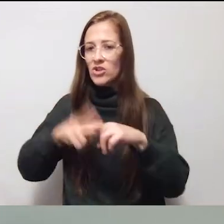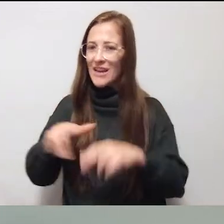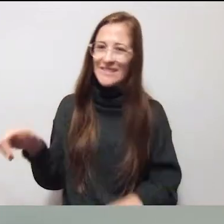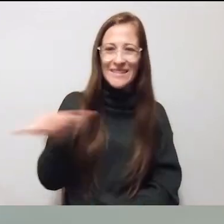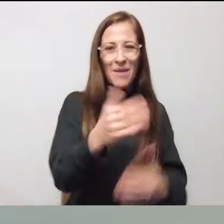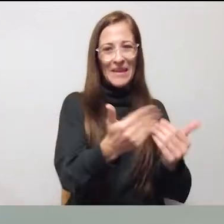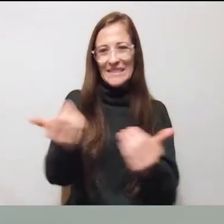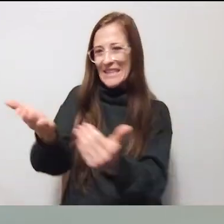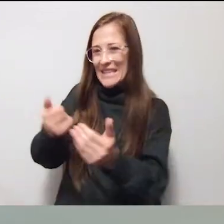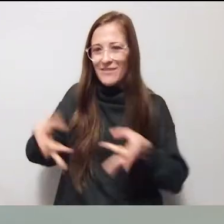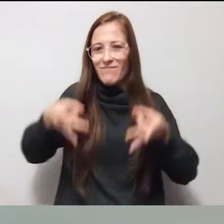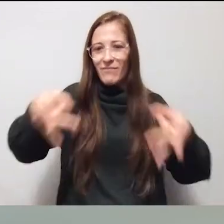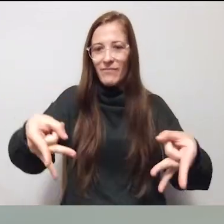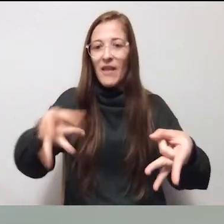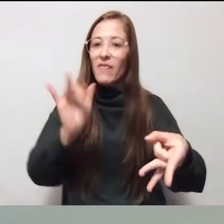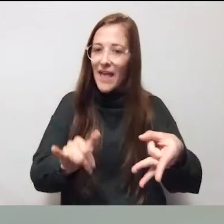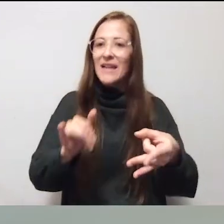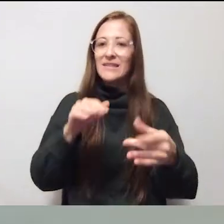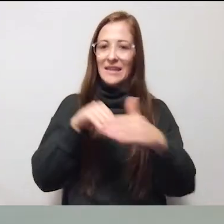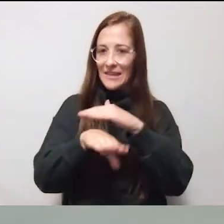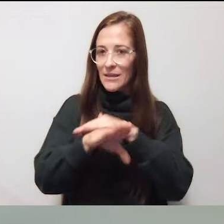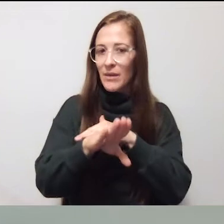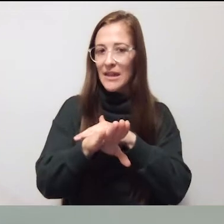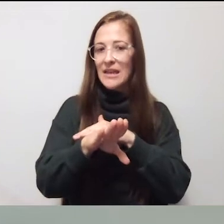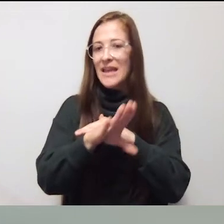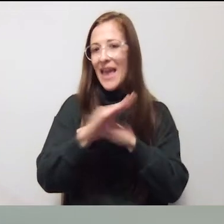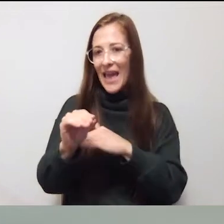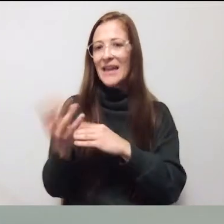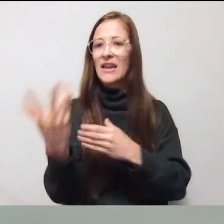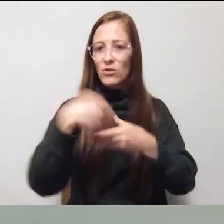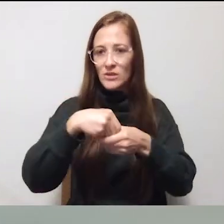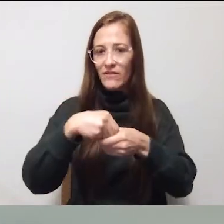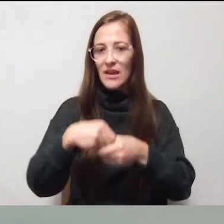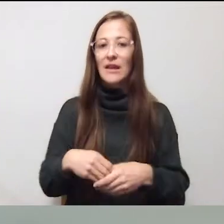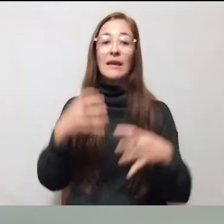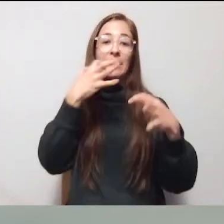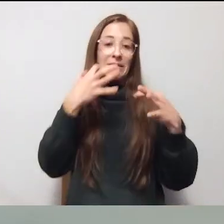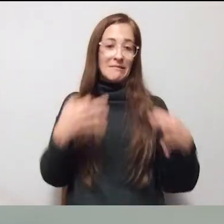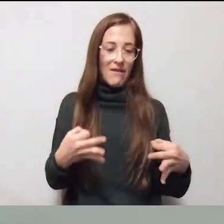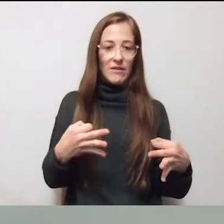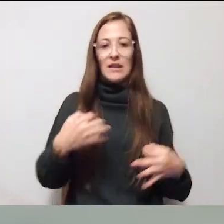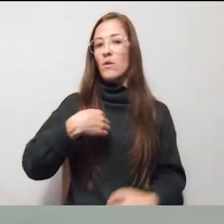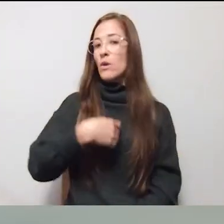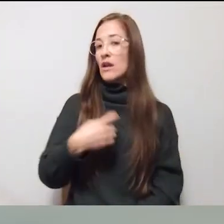That to me is accessibility and inclusivity. Absolutely. And, you know, as we're talking about transportation,